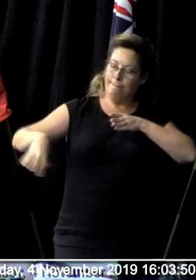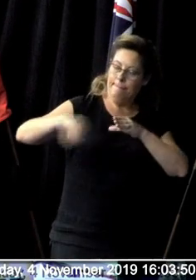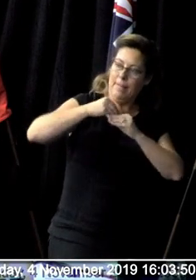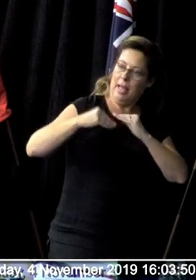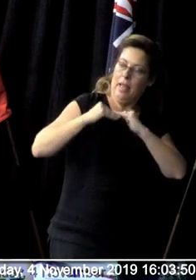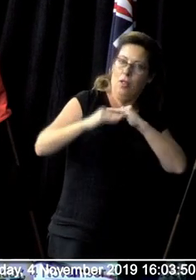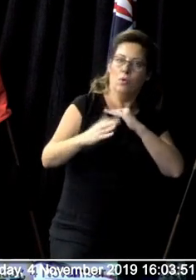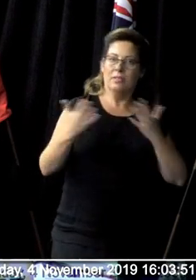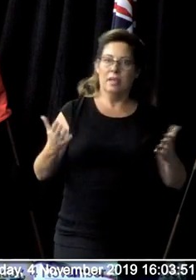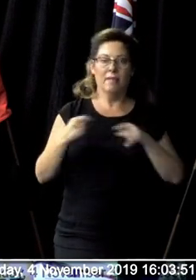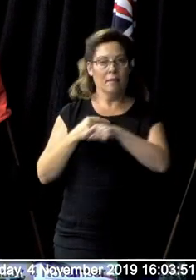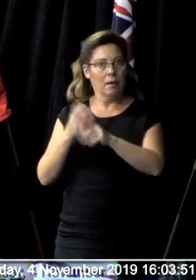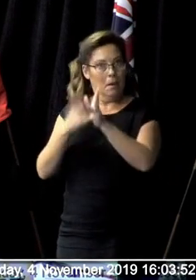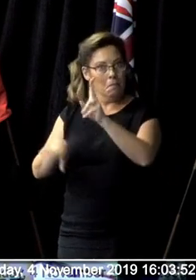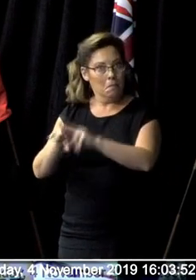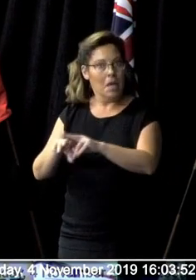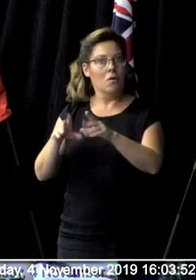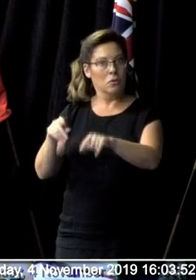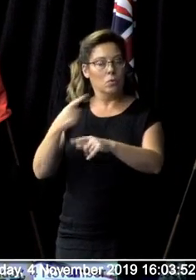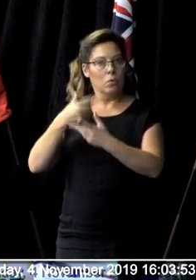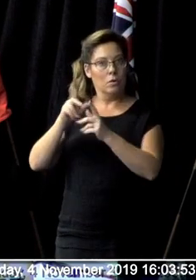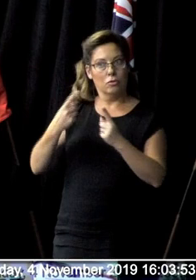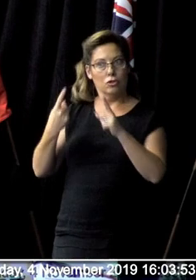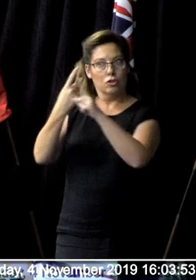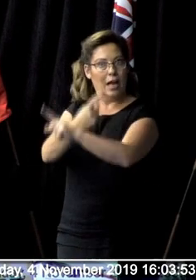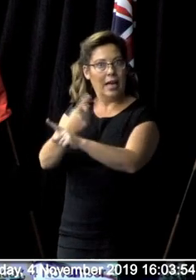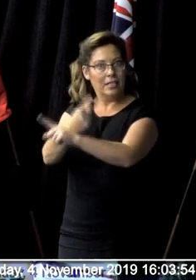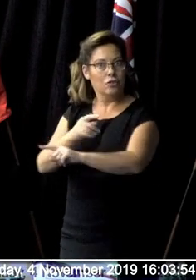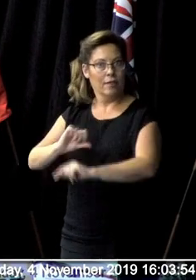their children might be better off in separate schools will dissipate over time?